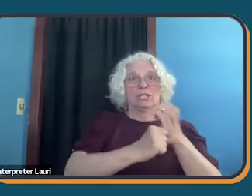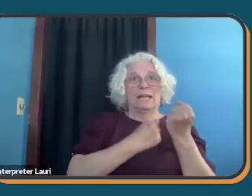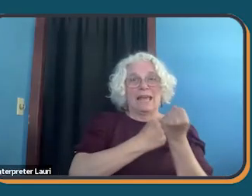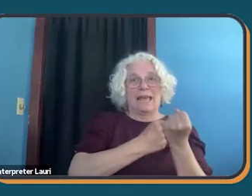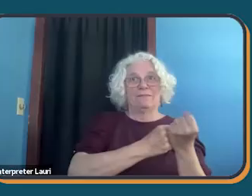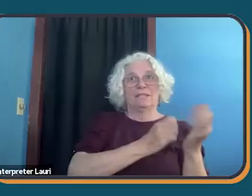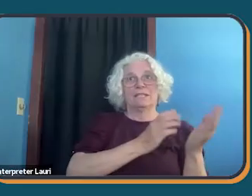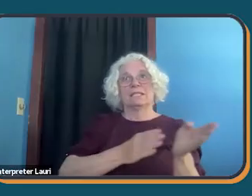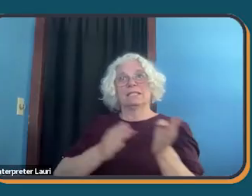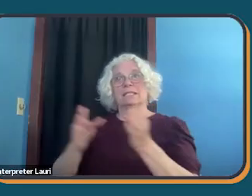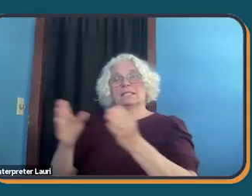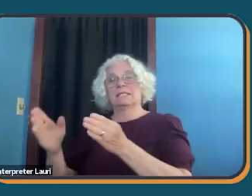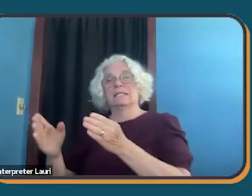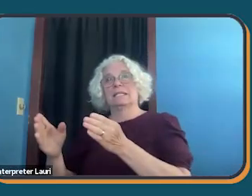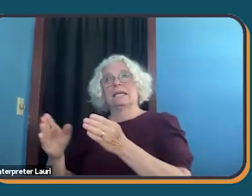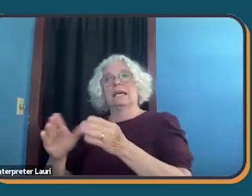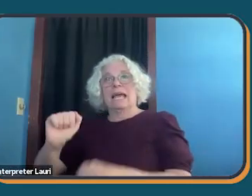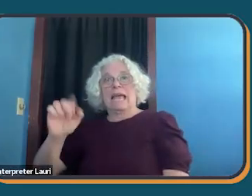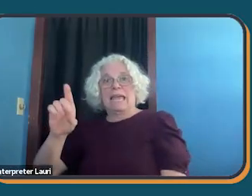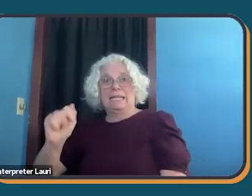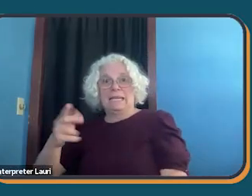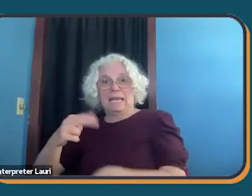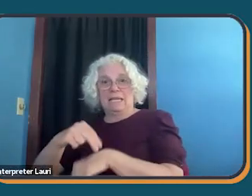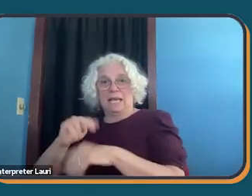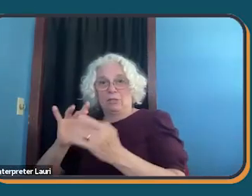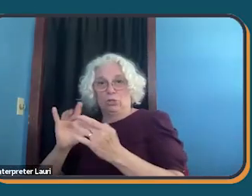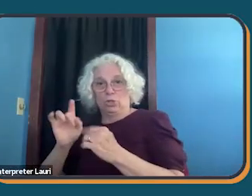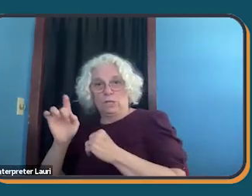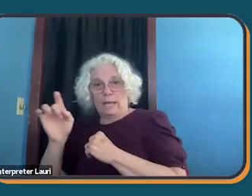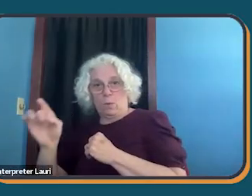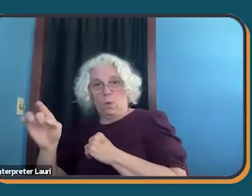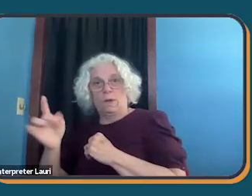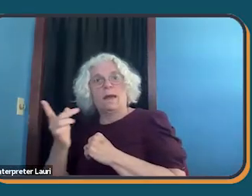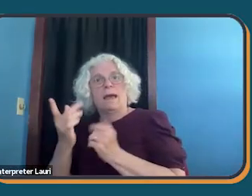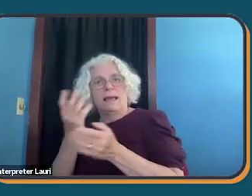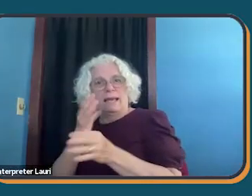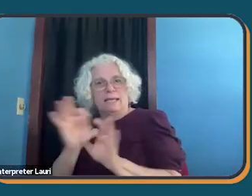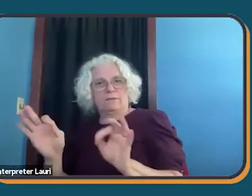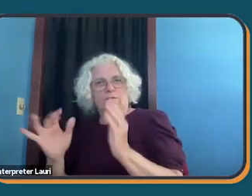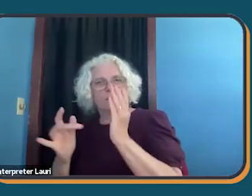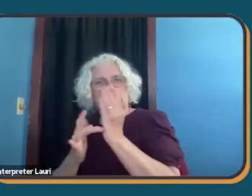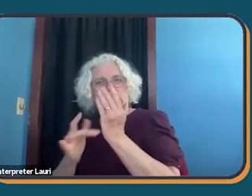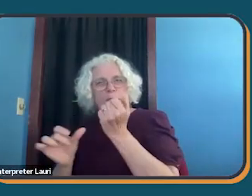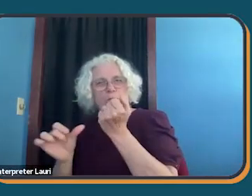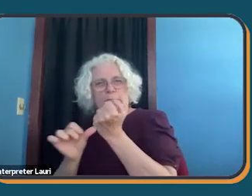and for compliance questions the ADA National Network offers free technical assistance.